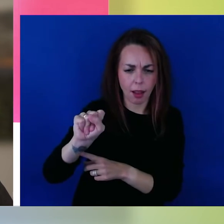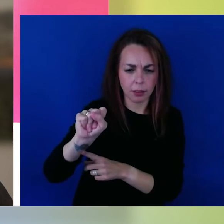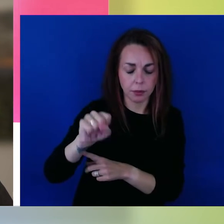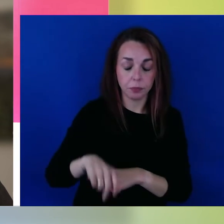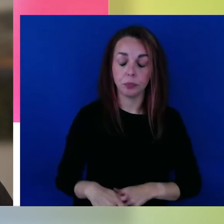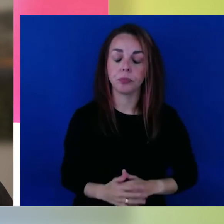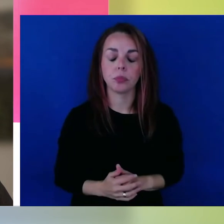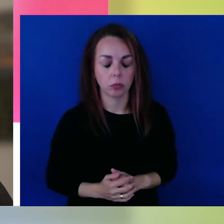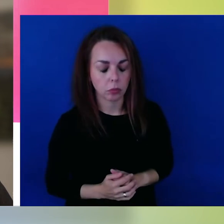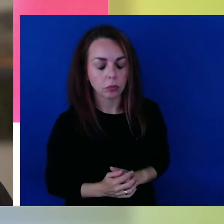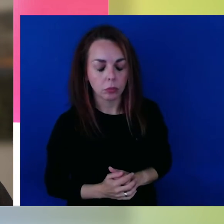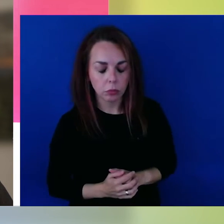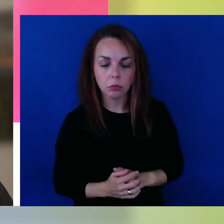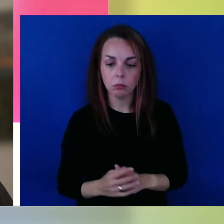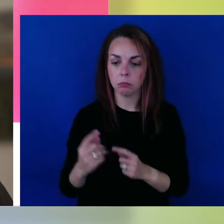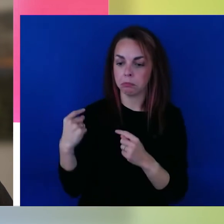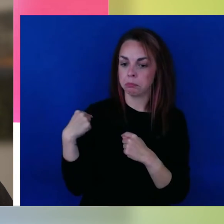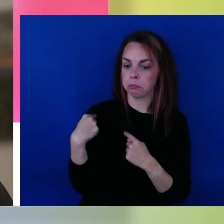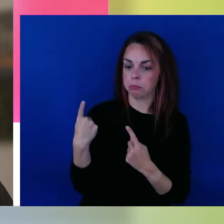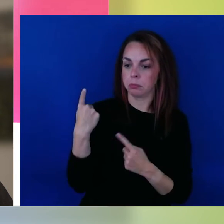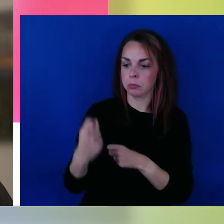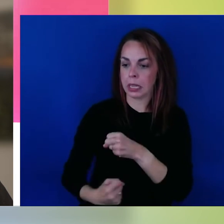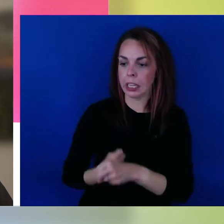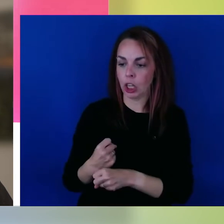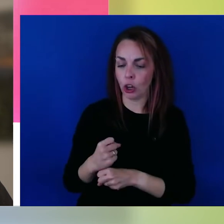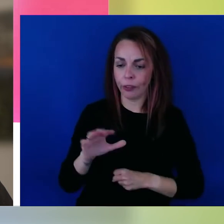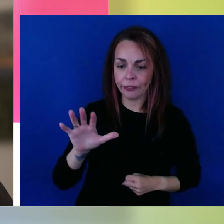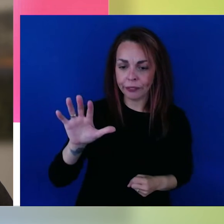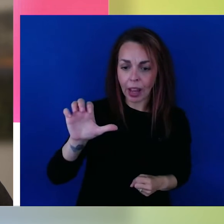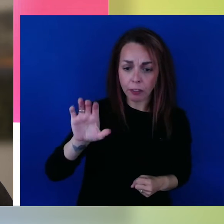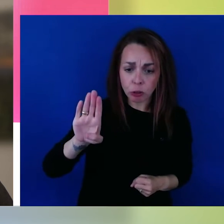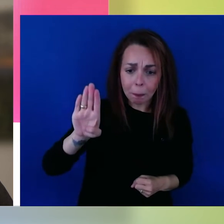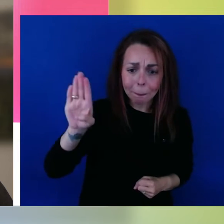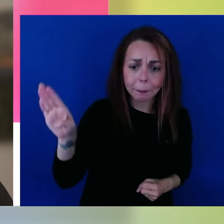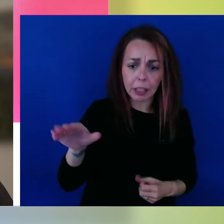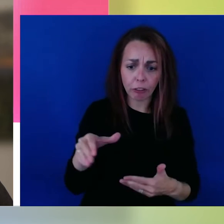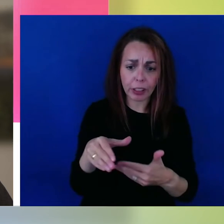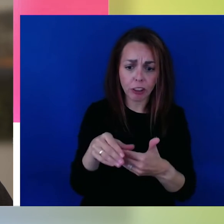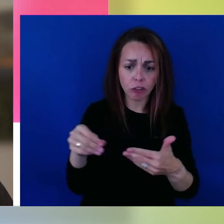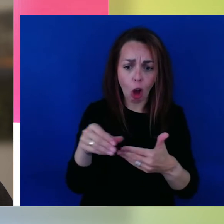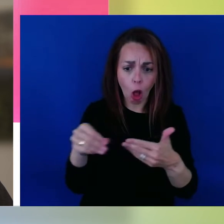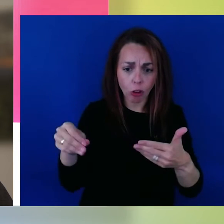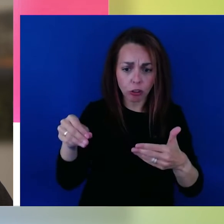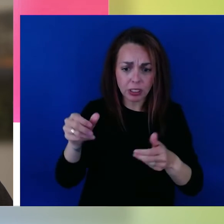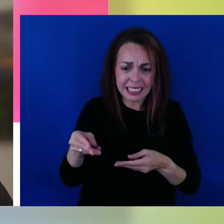nearly $500 billion has been spent globally on cancer research,